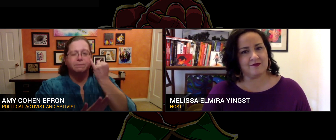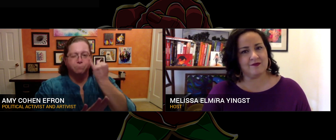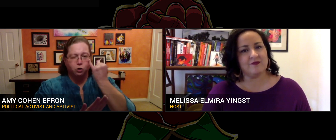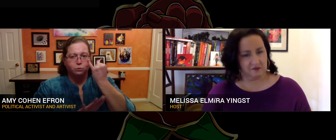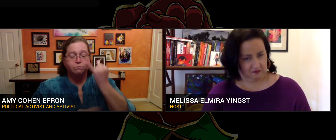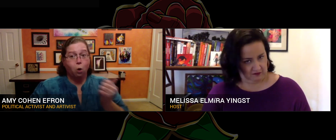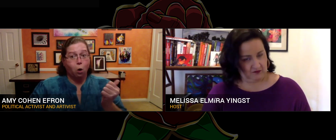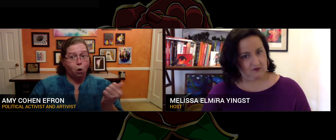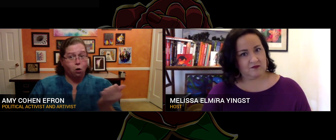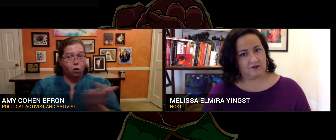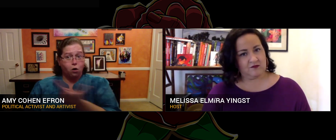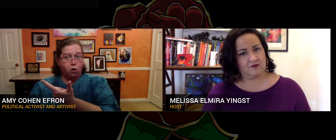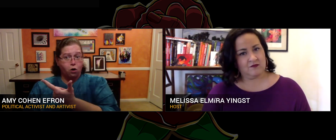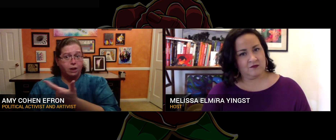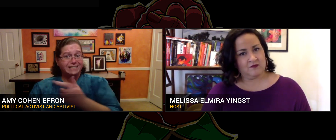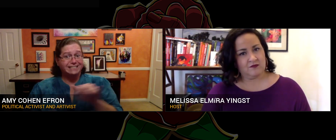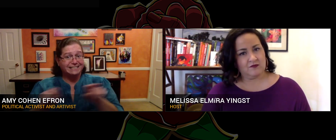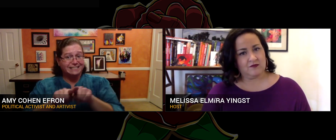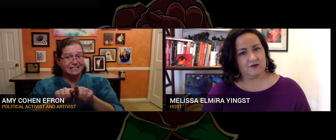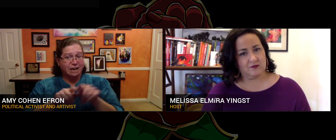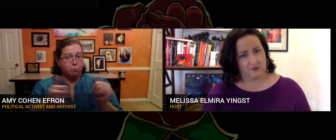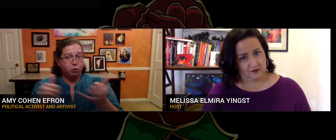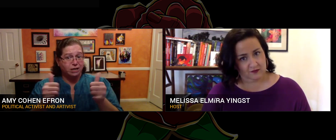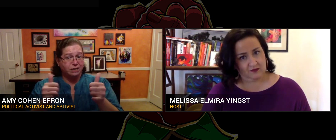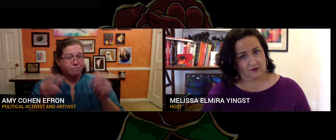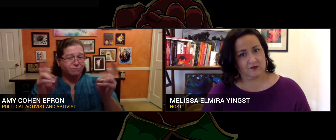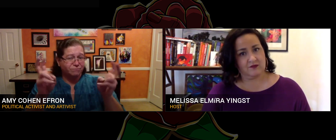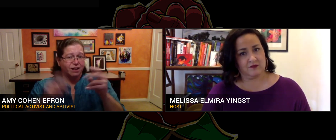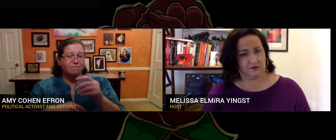Suppose all of them are in the same party.